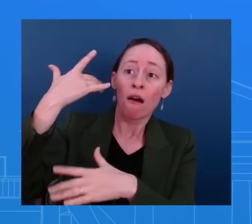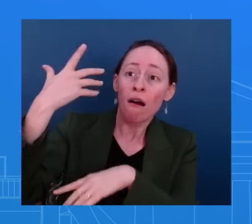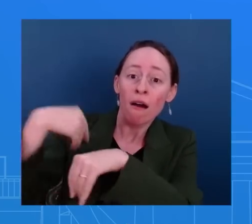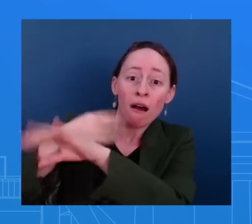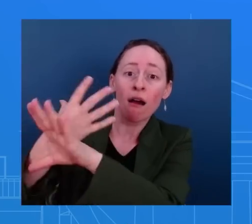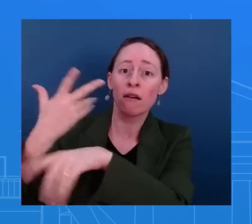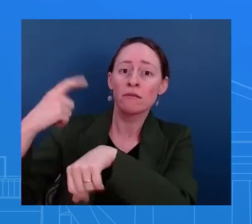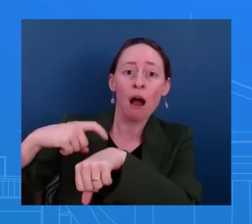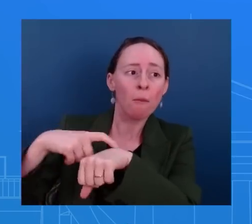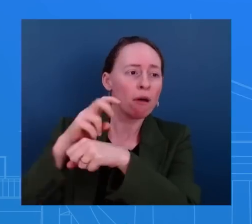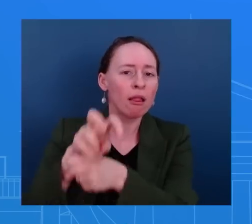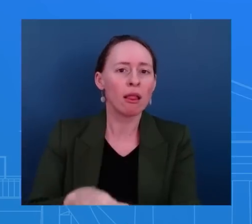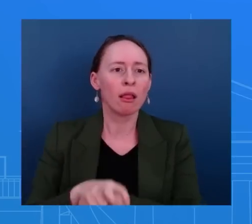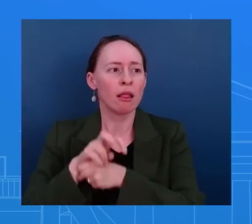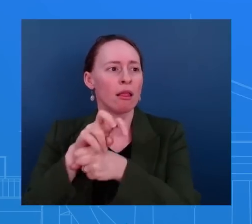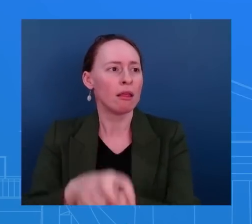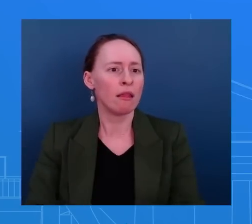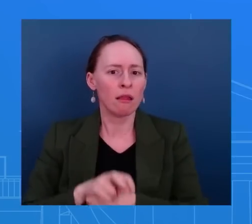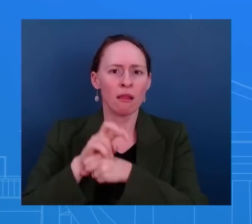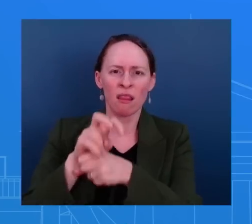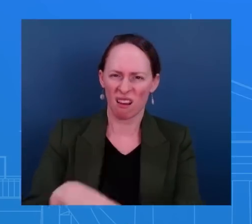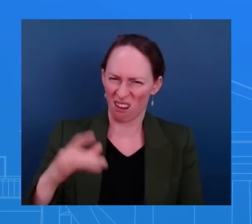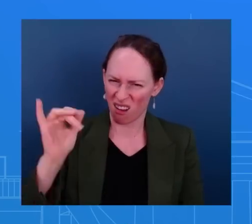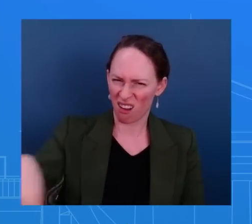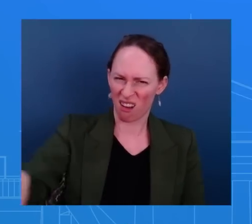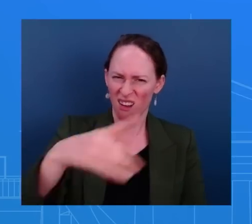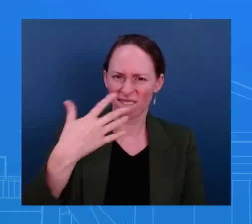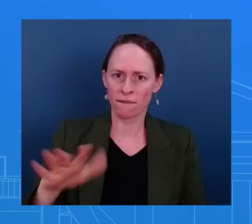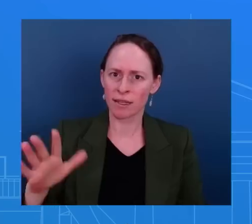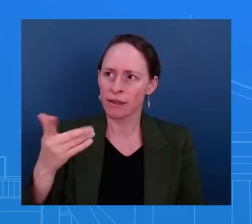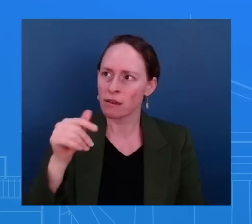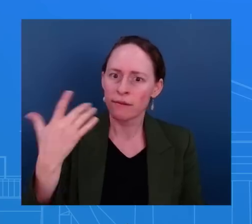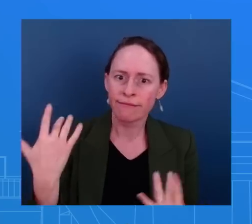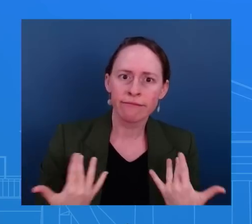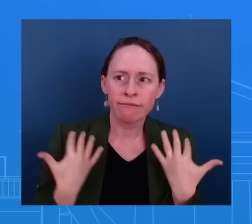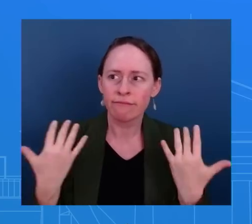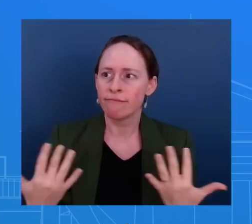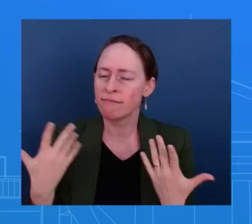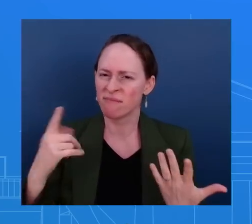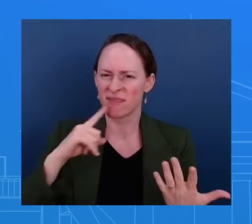these unnecessary delays can be. Today, in the coming months -- and in the coming months, the pre- --